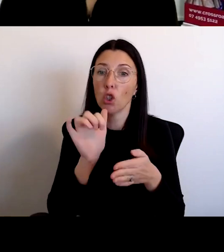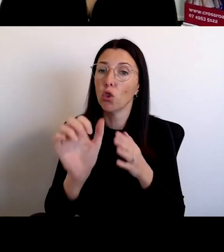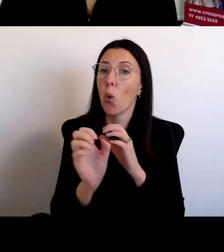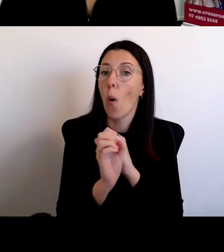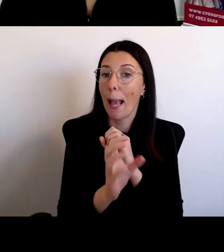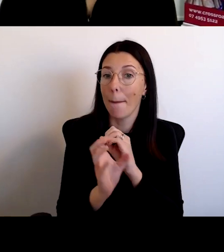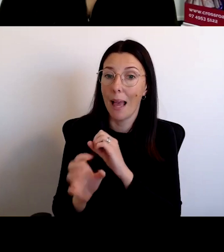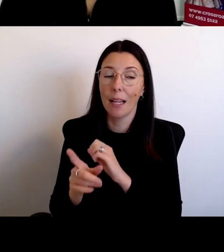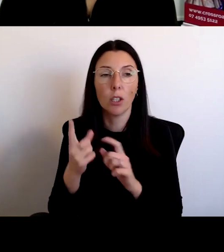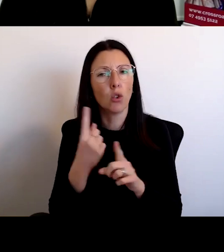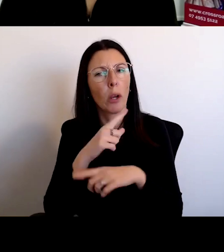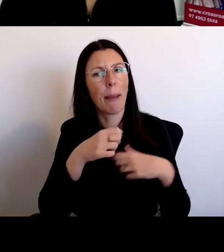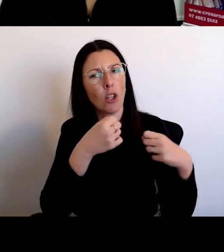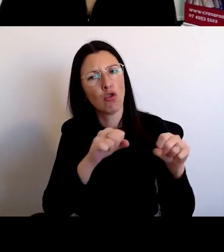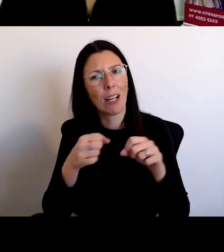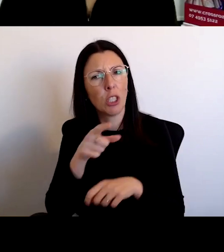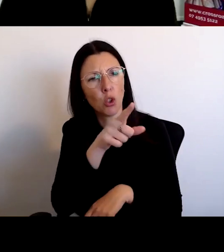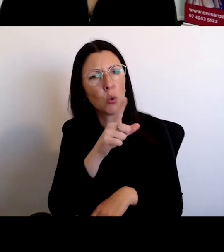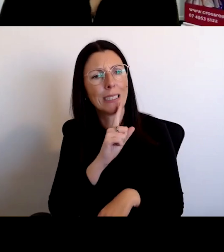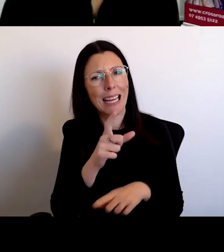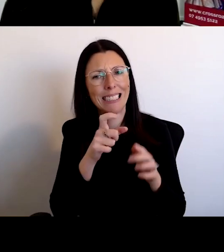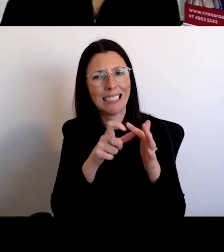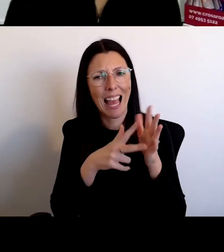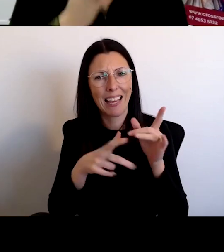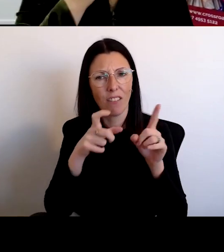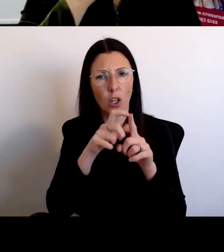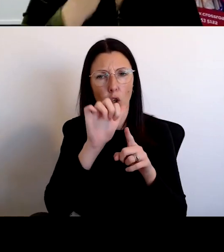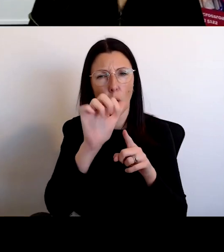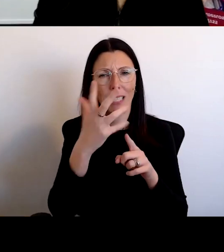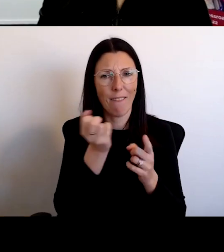yours was multipronged and this party, so I am getting the sense that this is